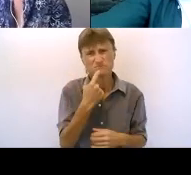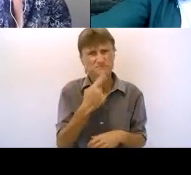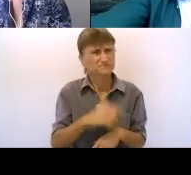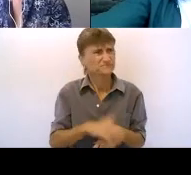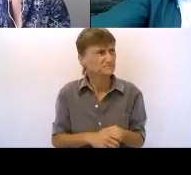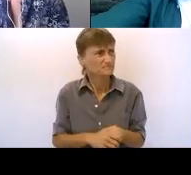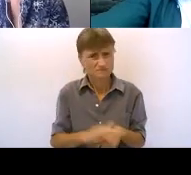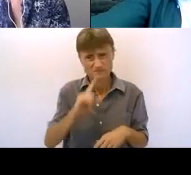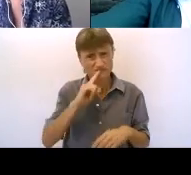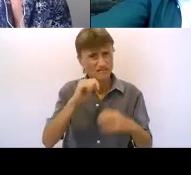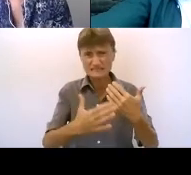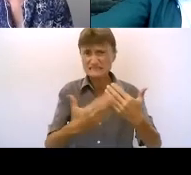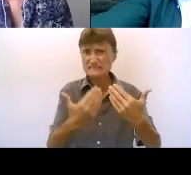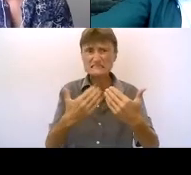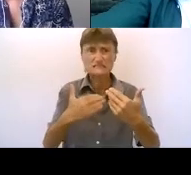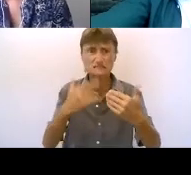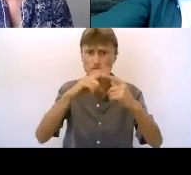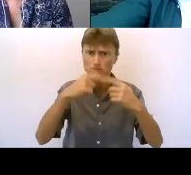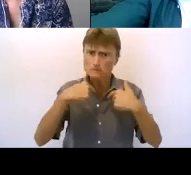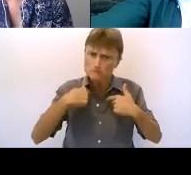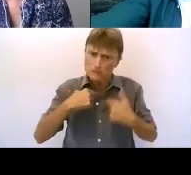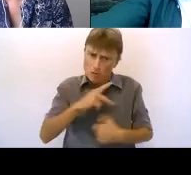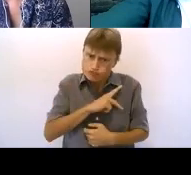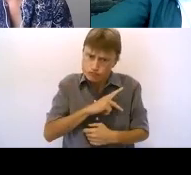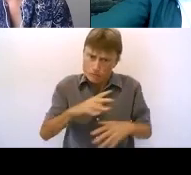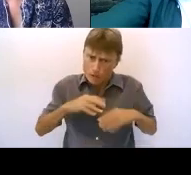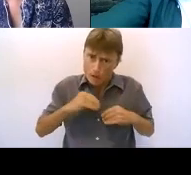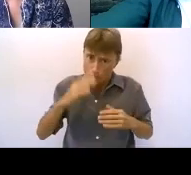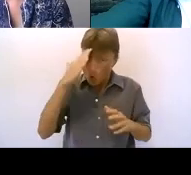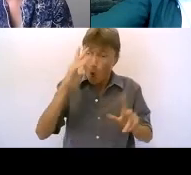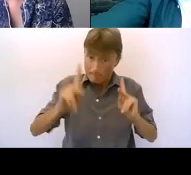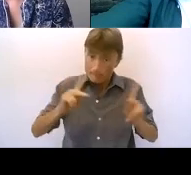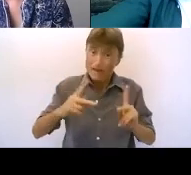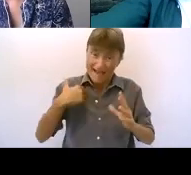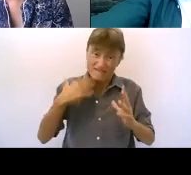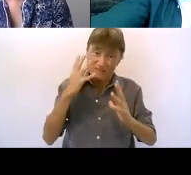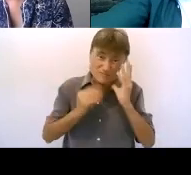for me personally to accept where people are in their journey, to not have people in my